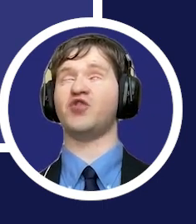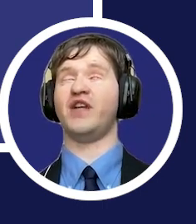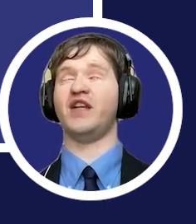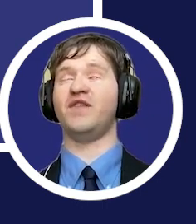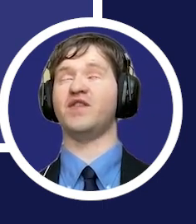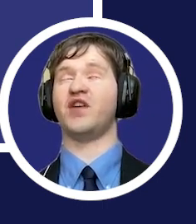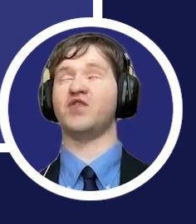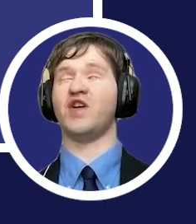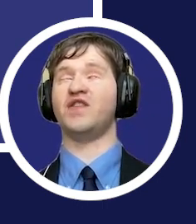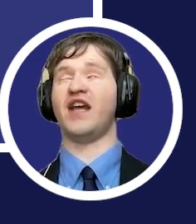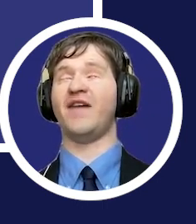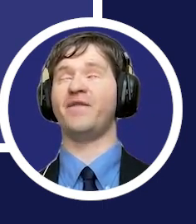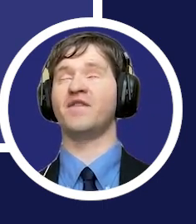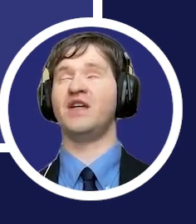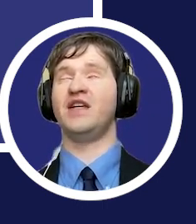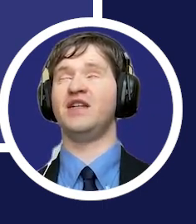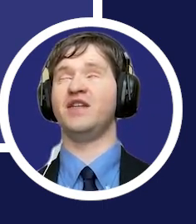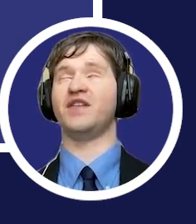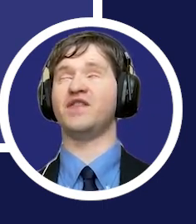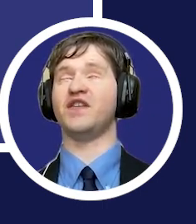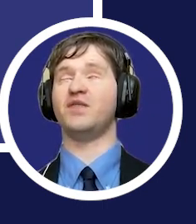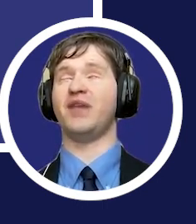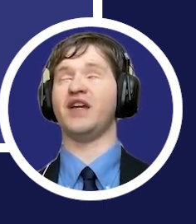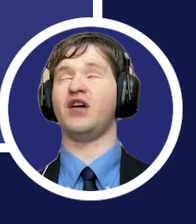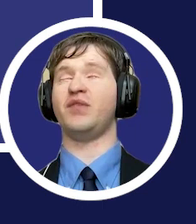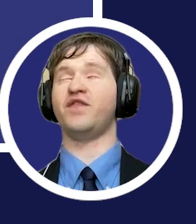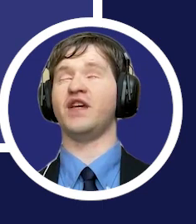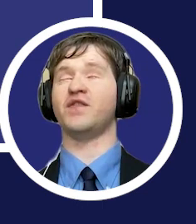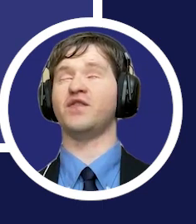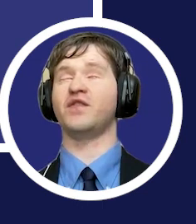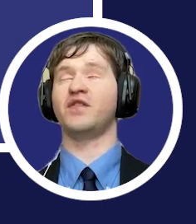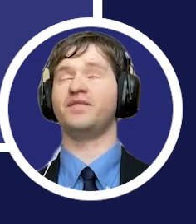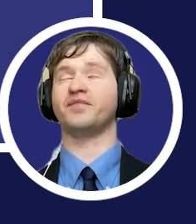are treated in this country today. It does this by a couple of things.